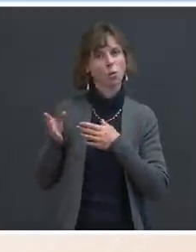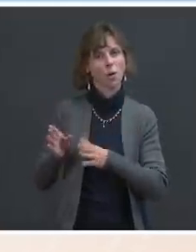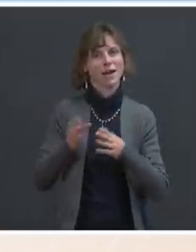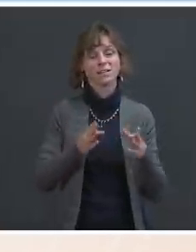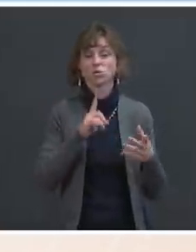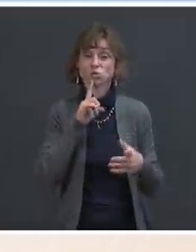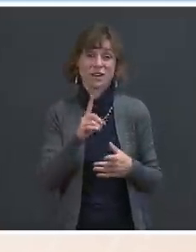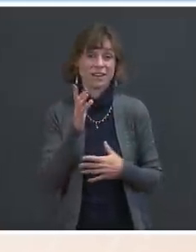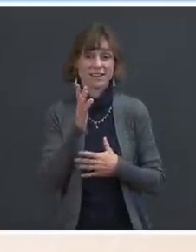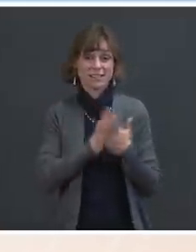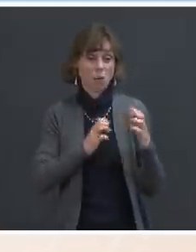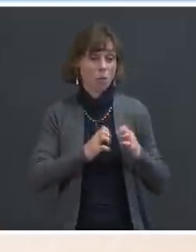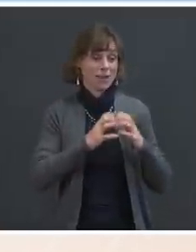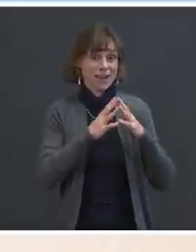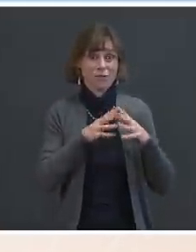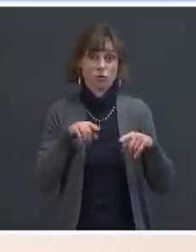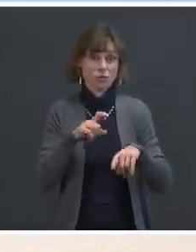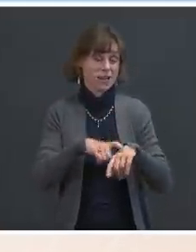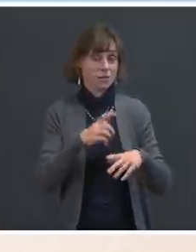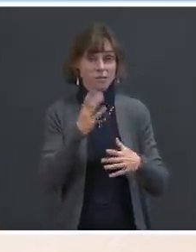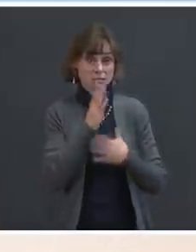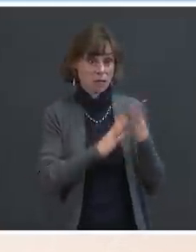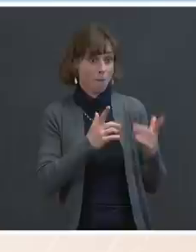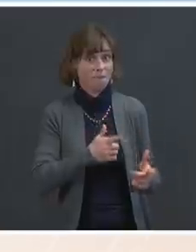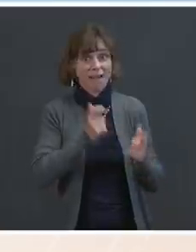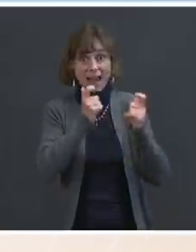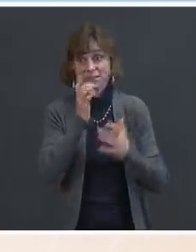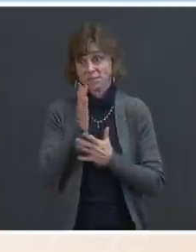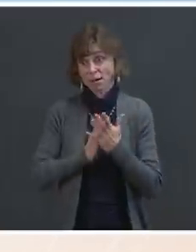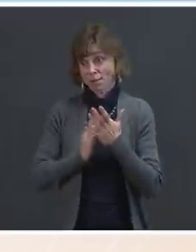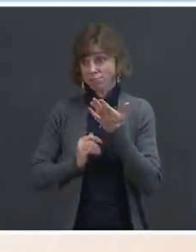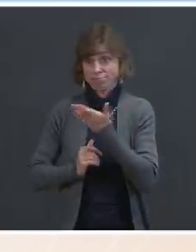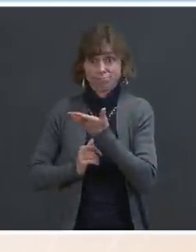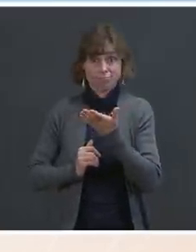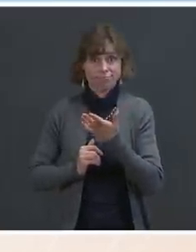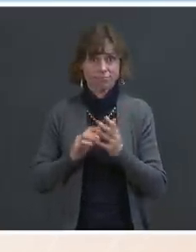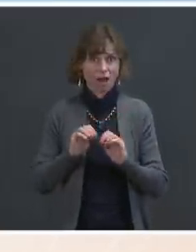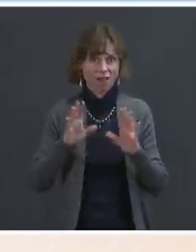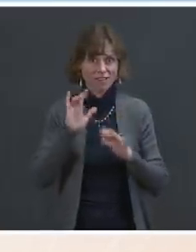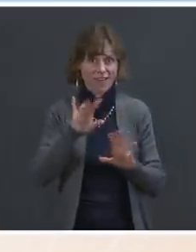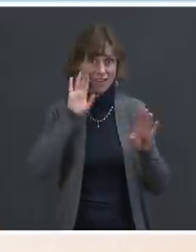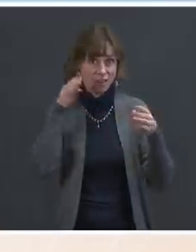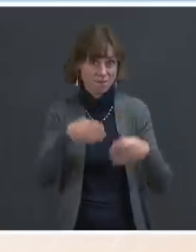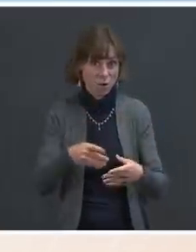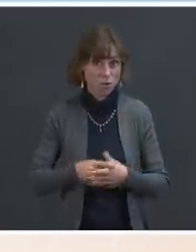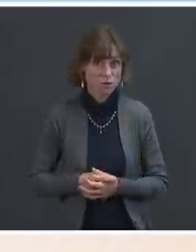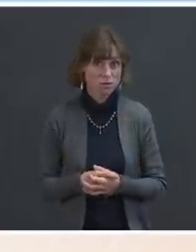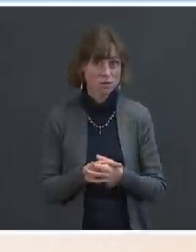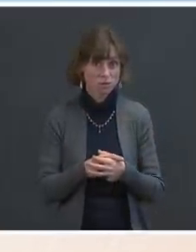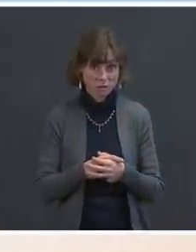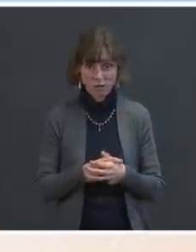some that can be done more rapidly and quickly, but obviously this is our focus and our priority in the days ahead.